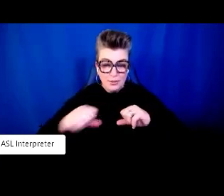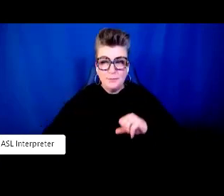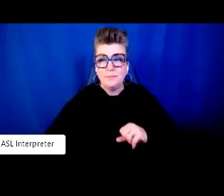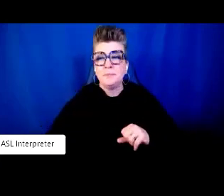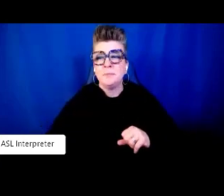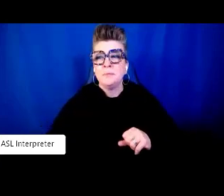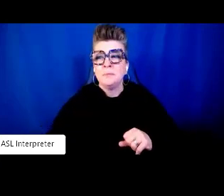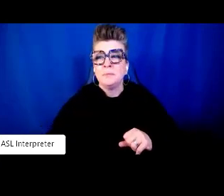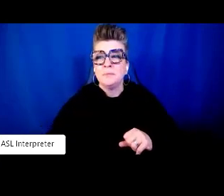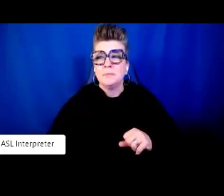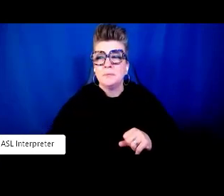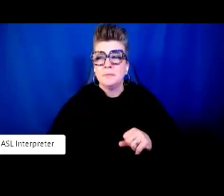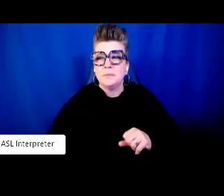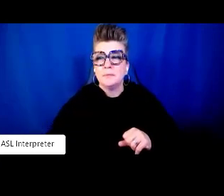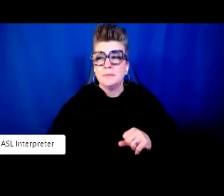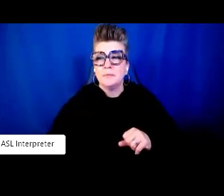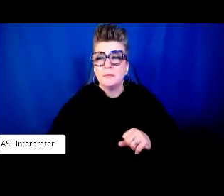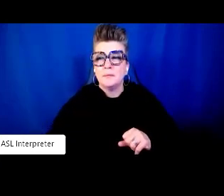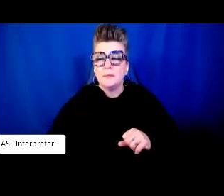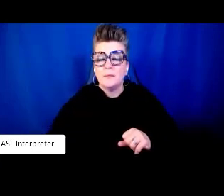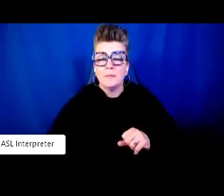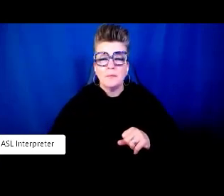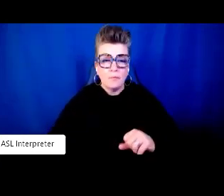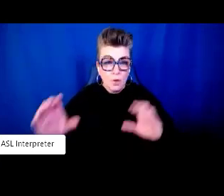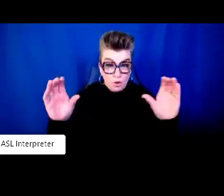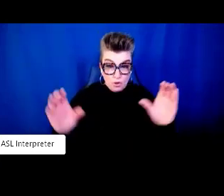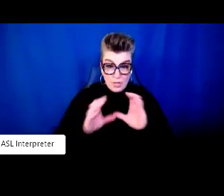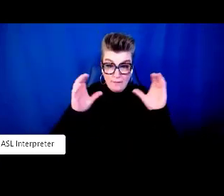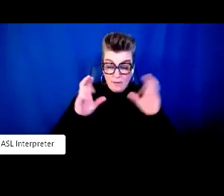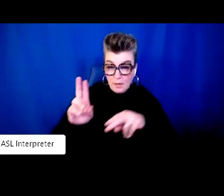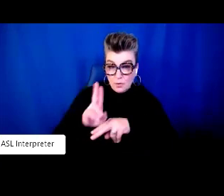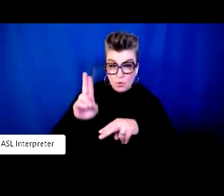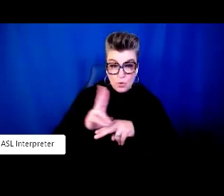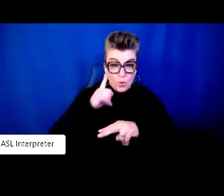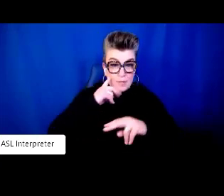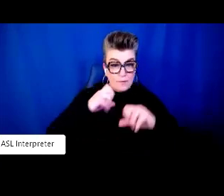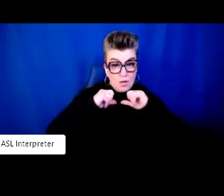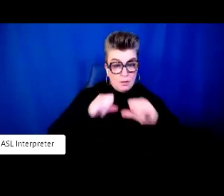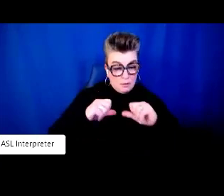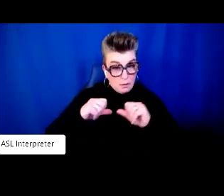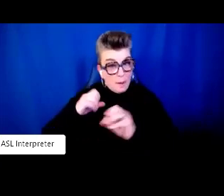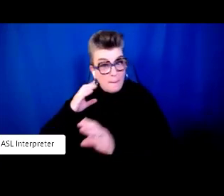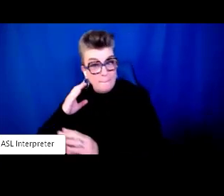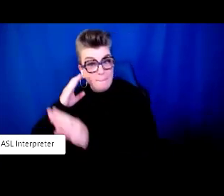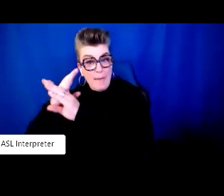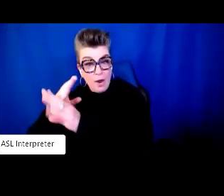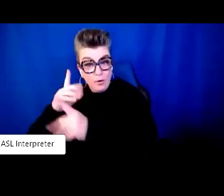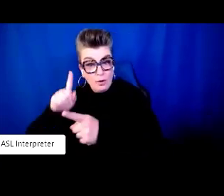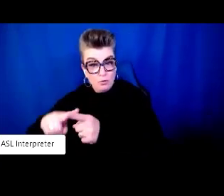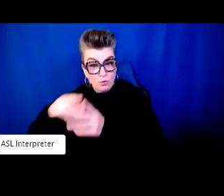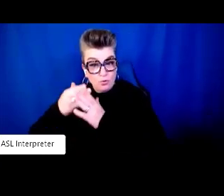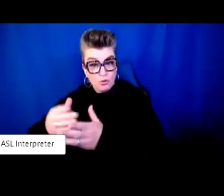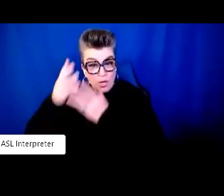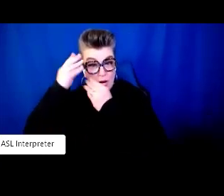are not a barrier to the kinds of responsible data sharing envisioned in the DMS policy. To give just a bit of background